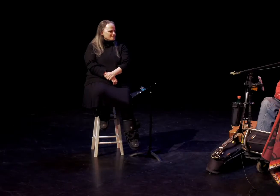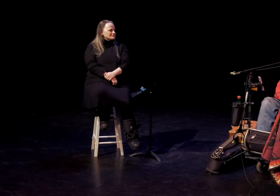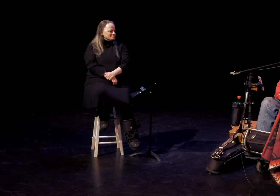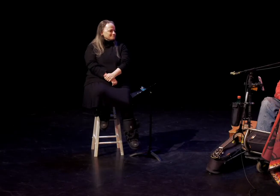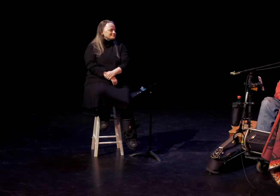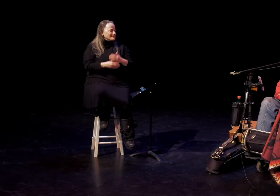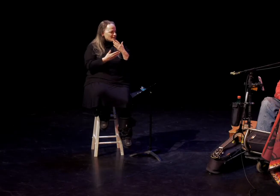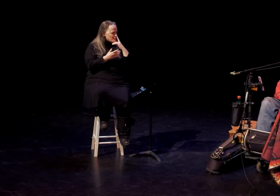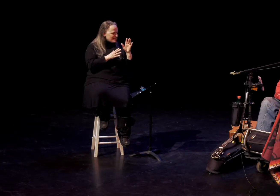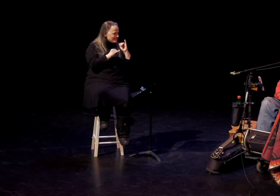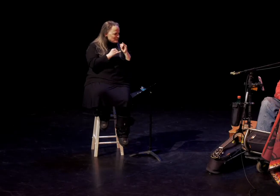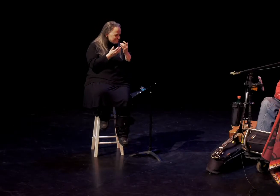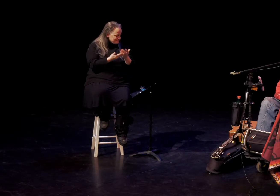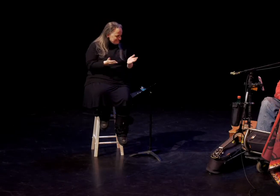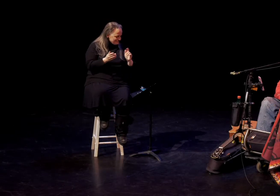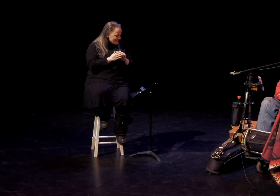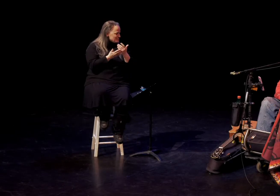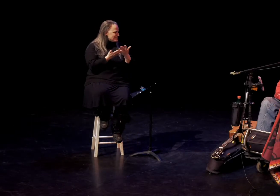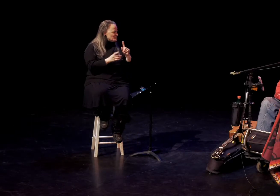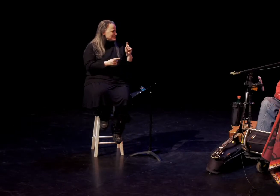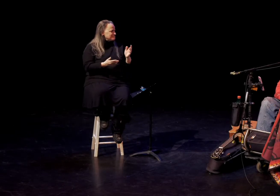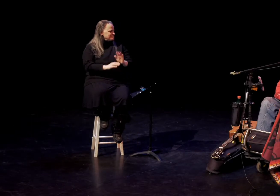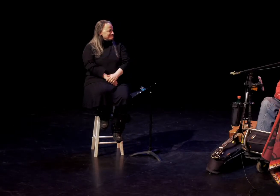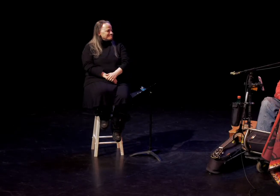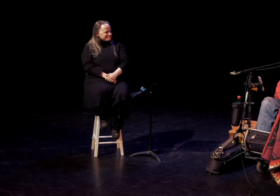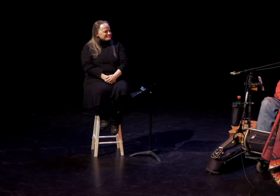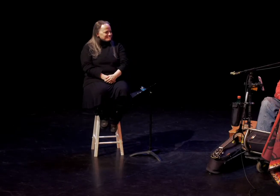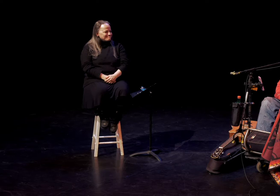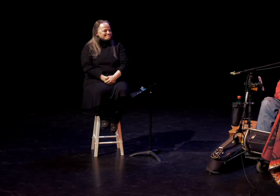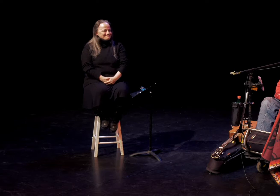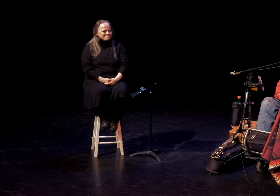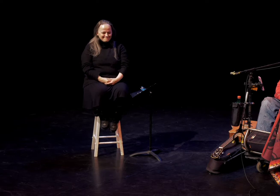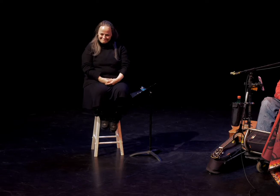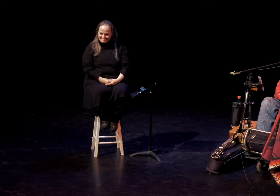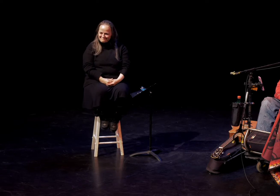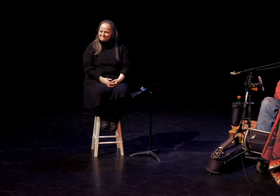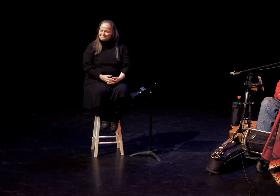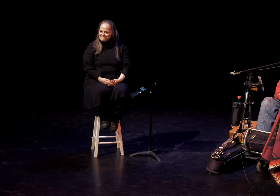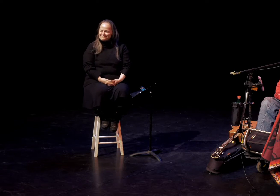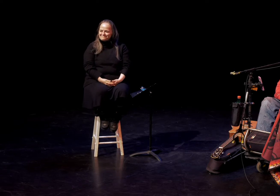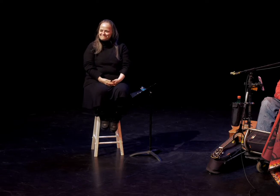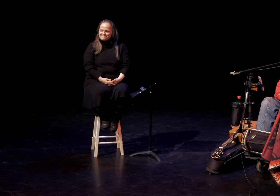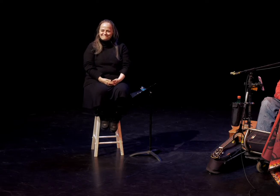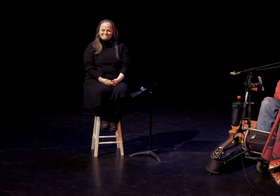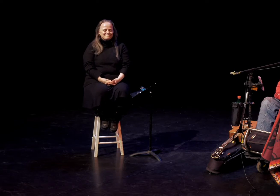Right. Yeah. Thank you so much. That's great. Um, I think that's about all the questions that I have for now. Thank you so much.